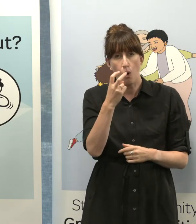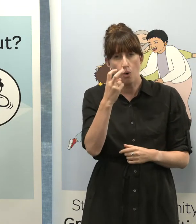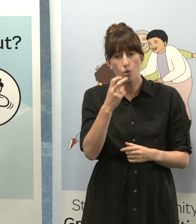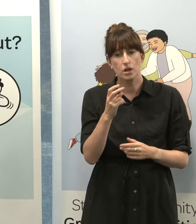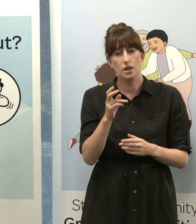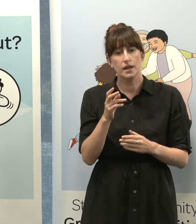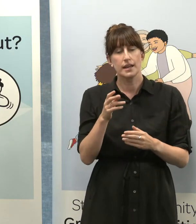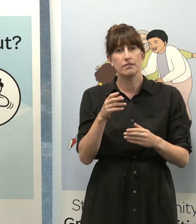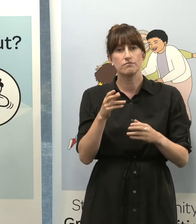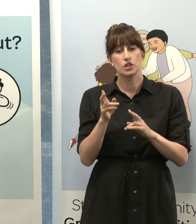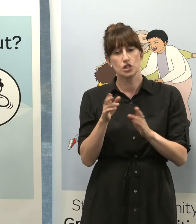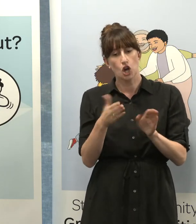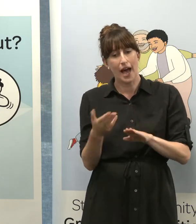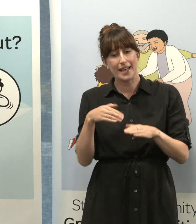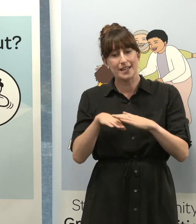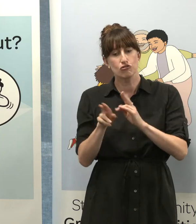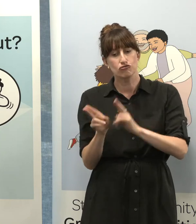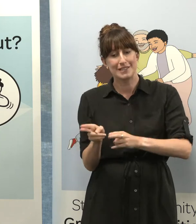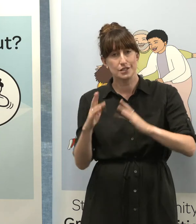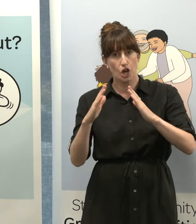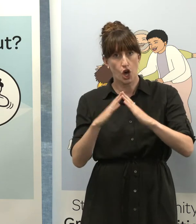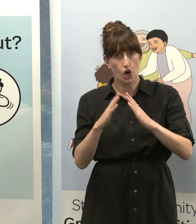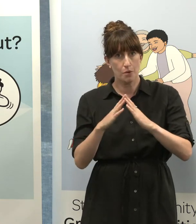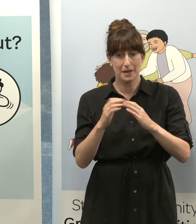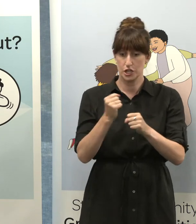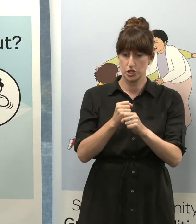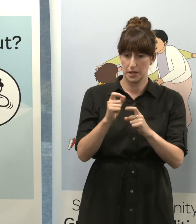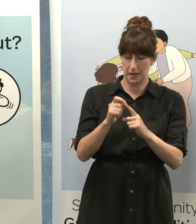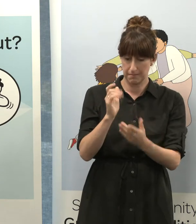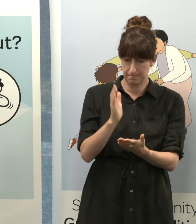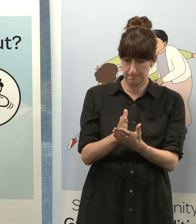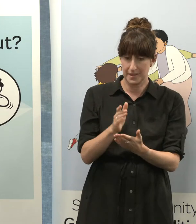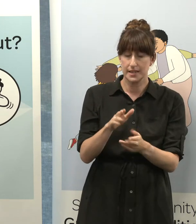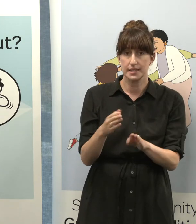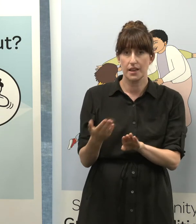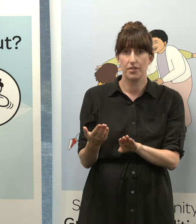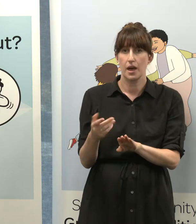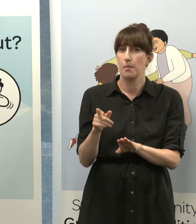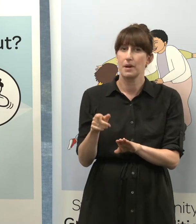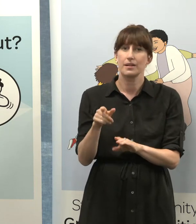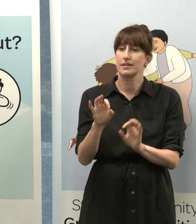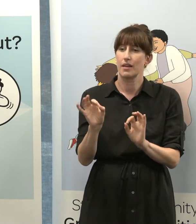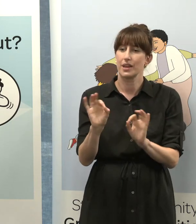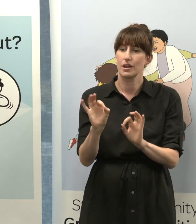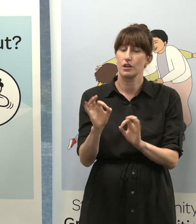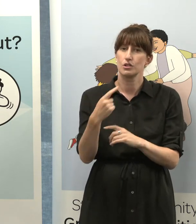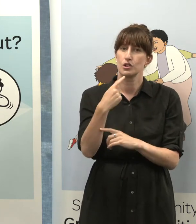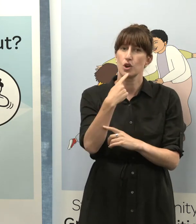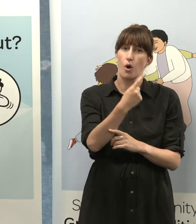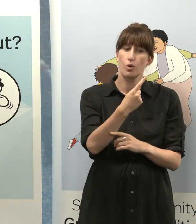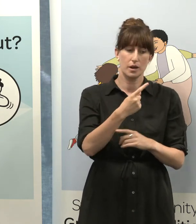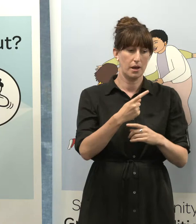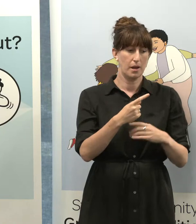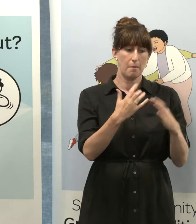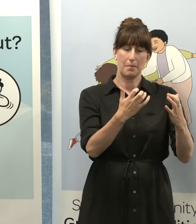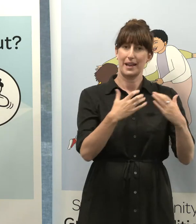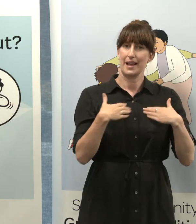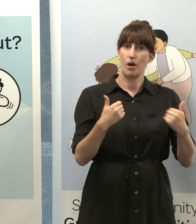date been publicly announced. The main reason is because these people may have died in